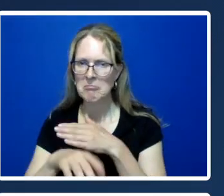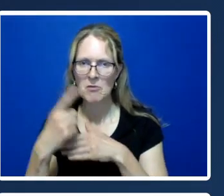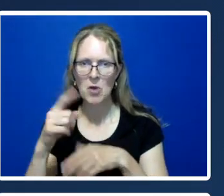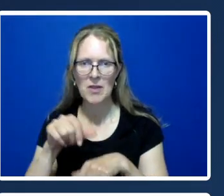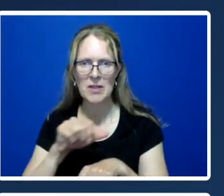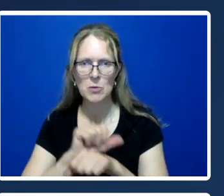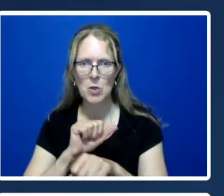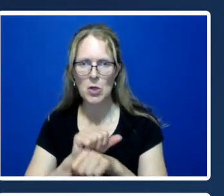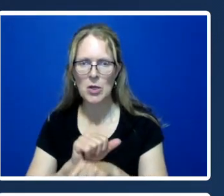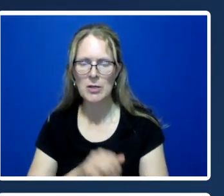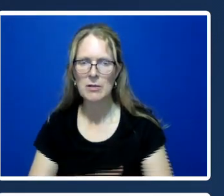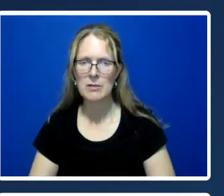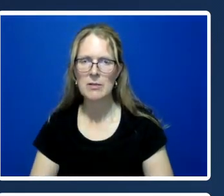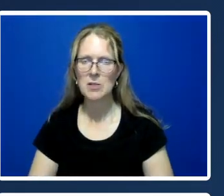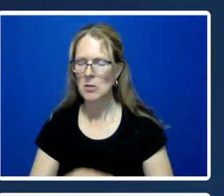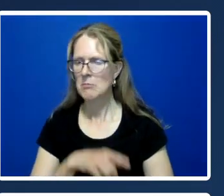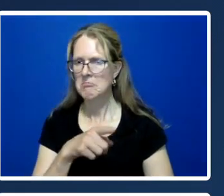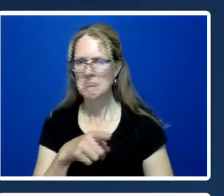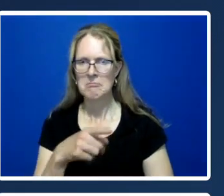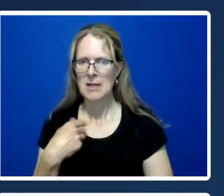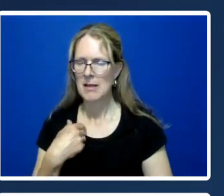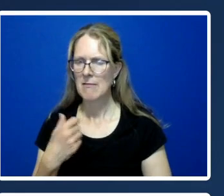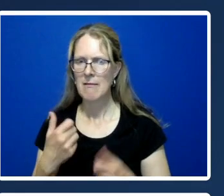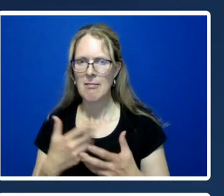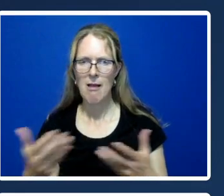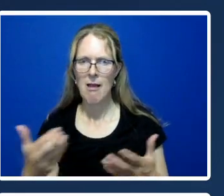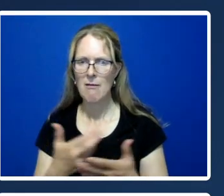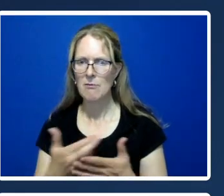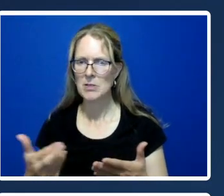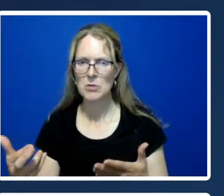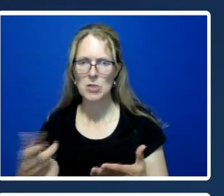more that we'll be able to share with you all in the future. So, they have the Designing